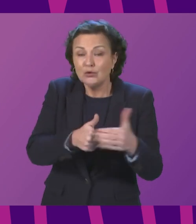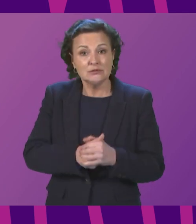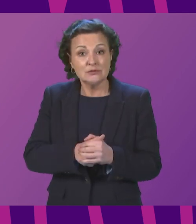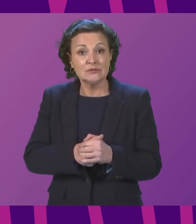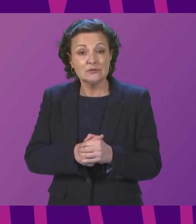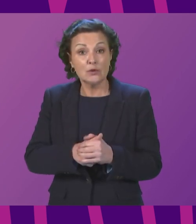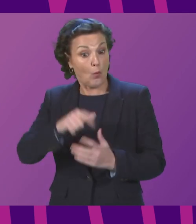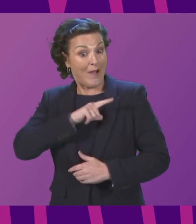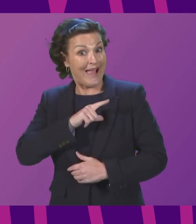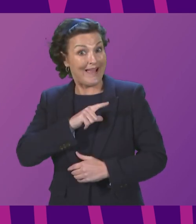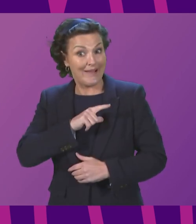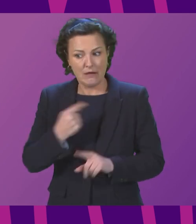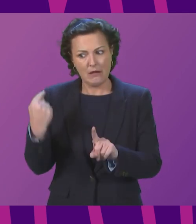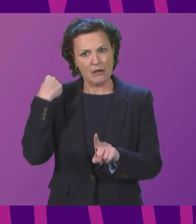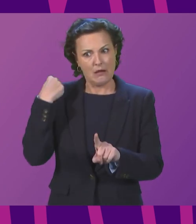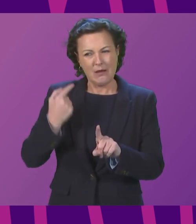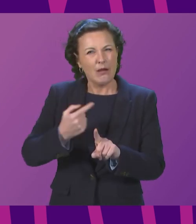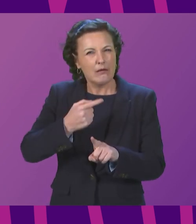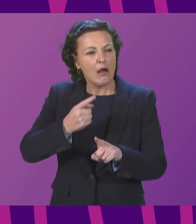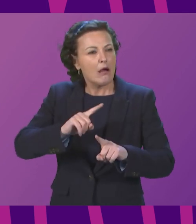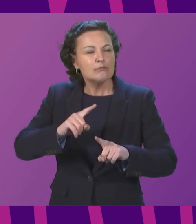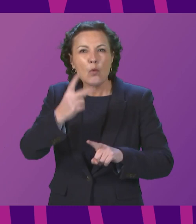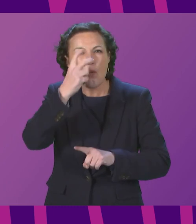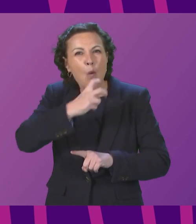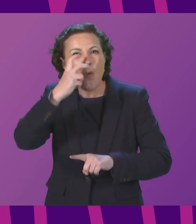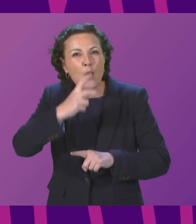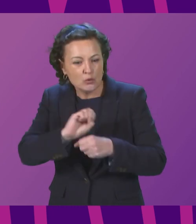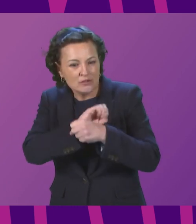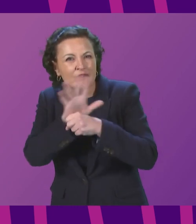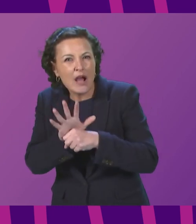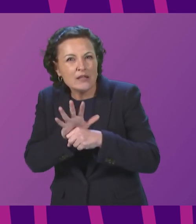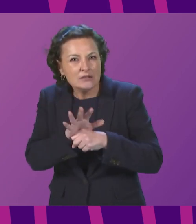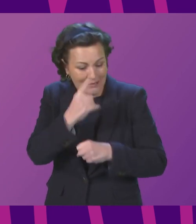variants of the virus, and it is doing that work again. We are not trying to hide data;